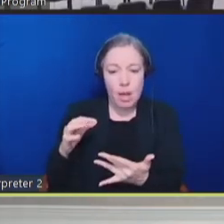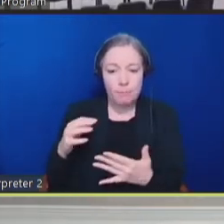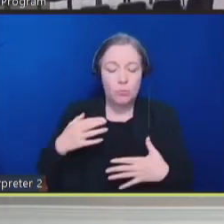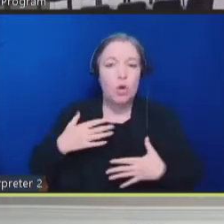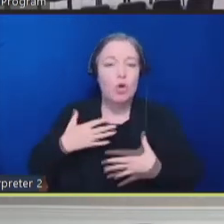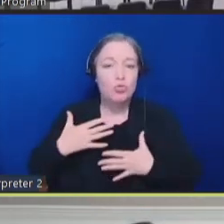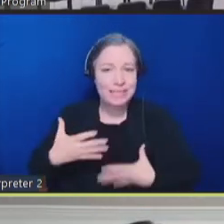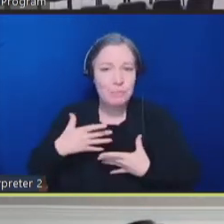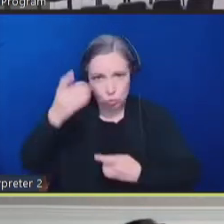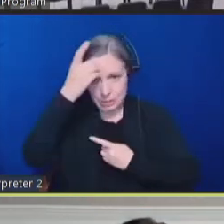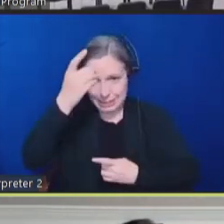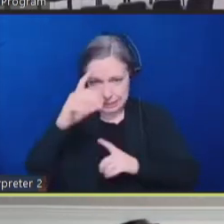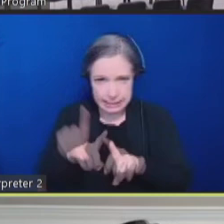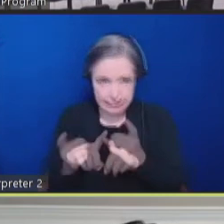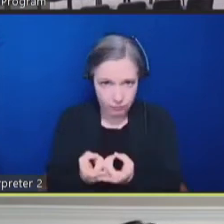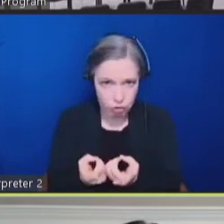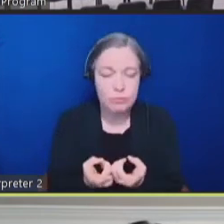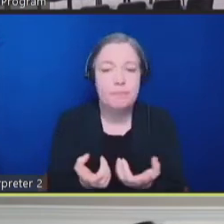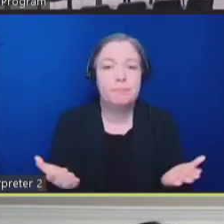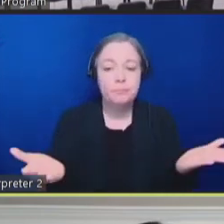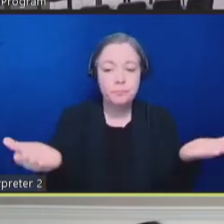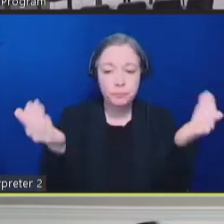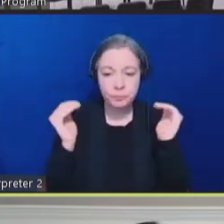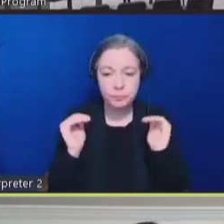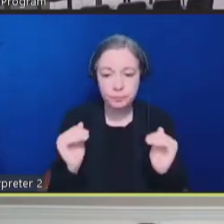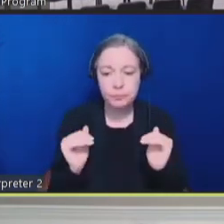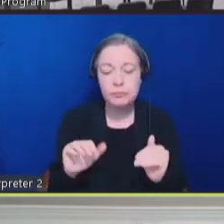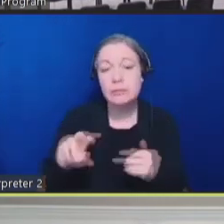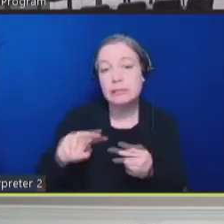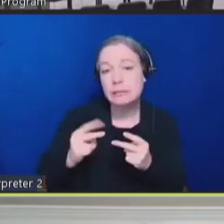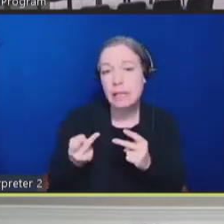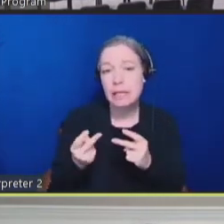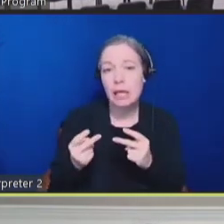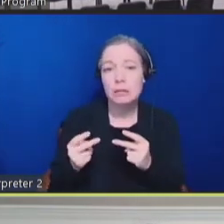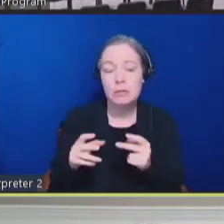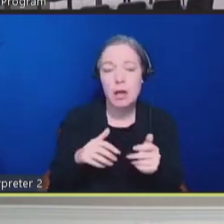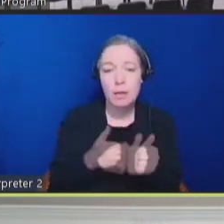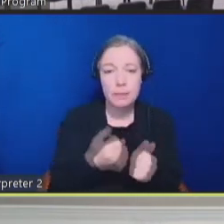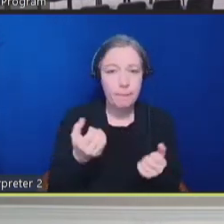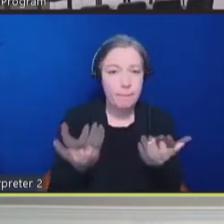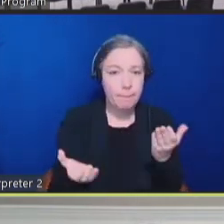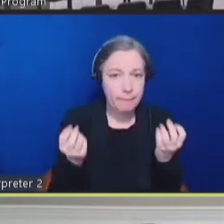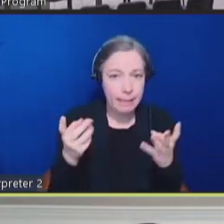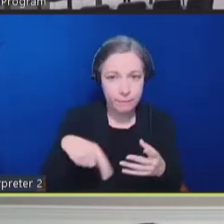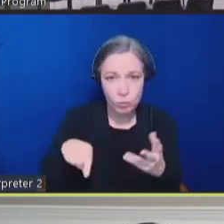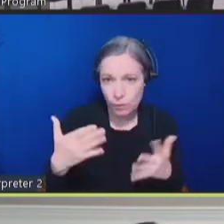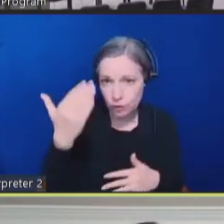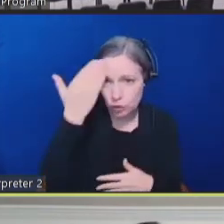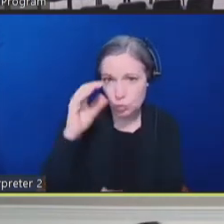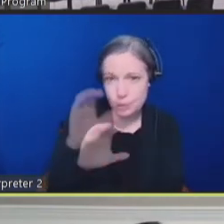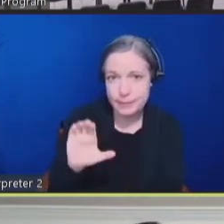And then the second update, as many of you are aware, CDC is preparing for the fall and winter